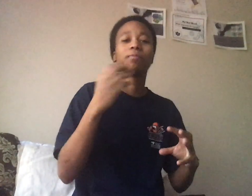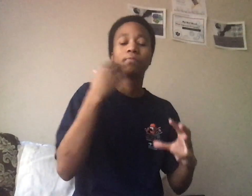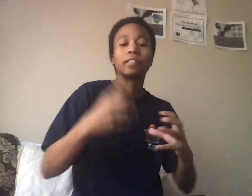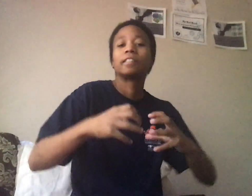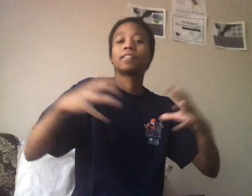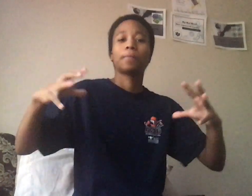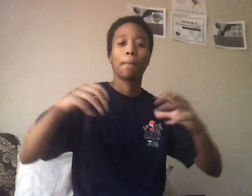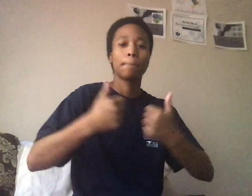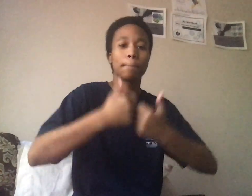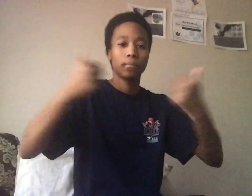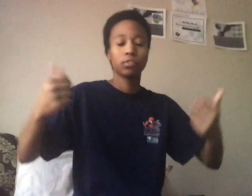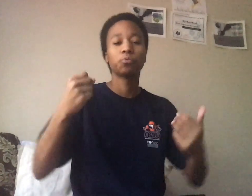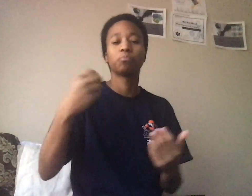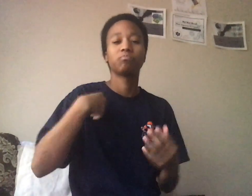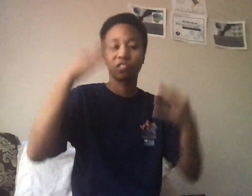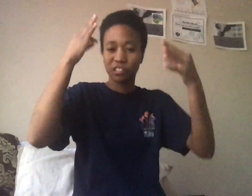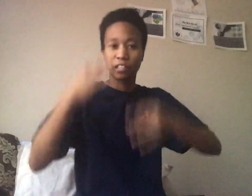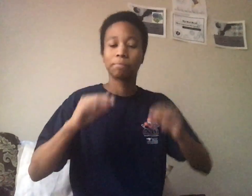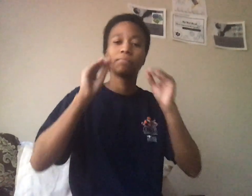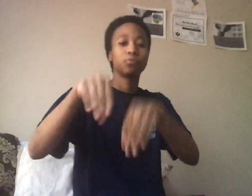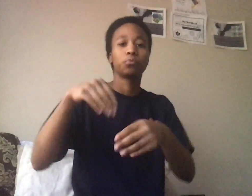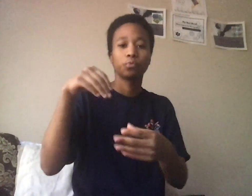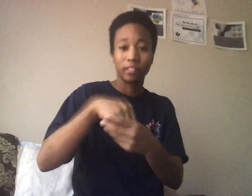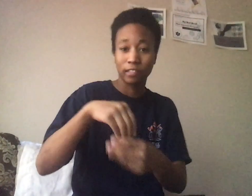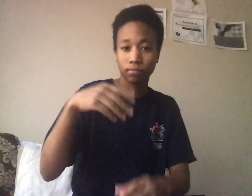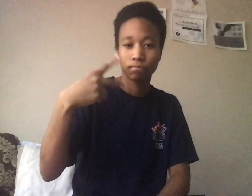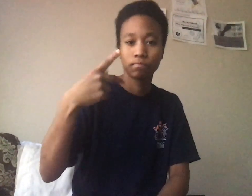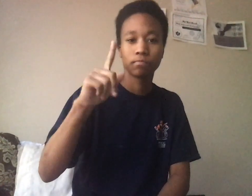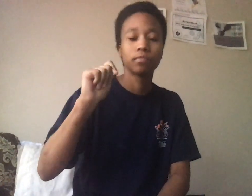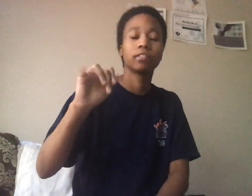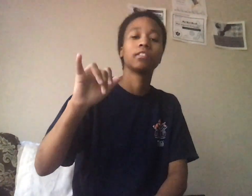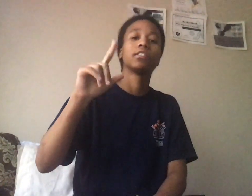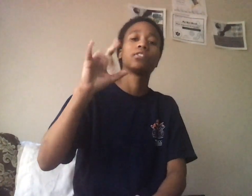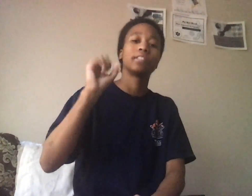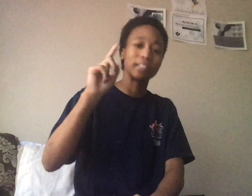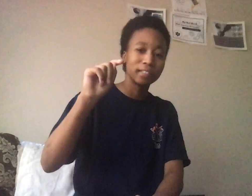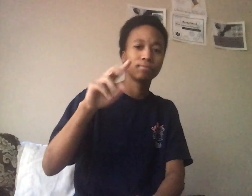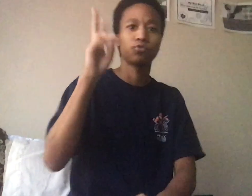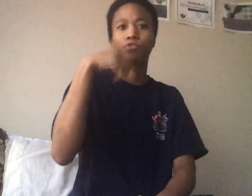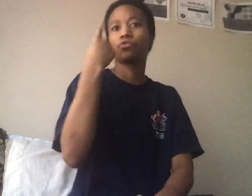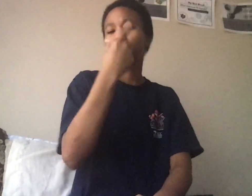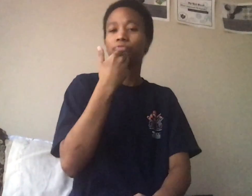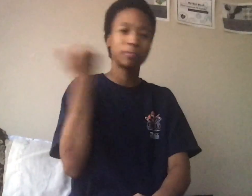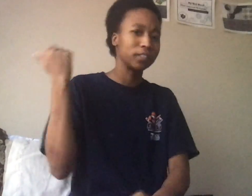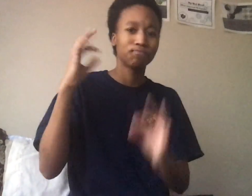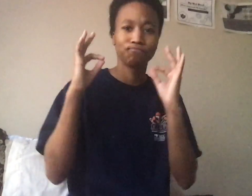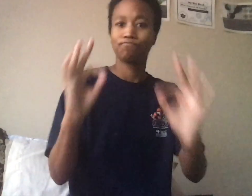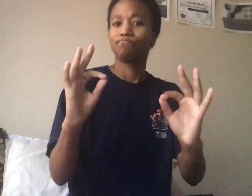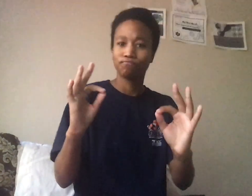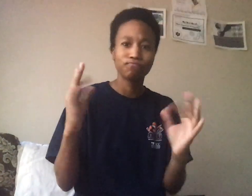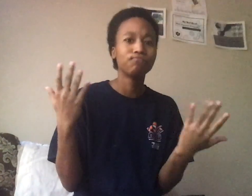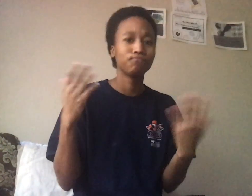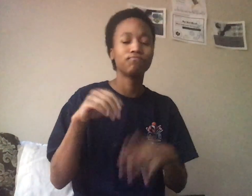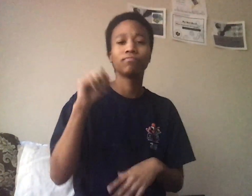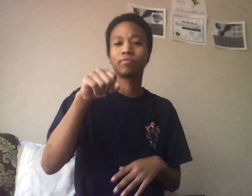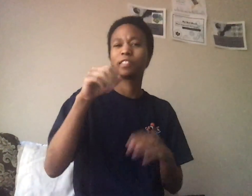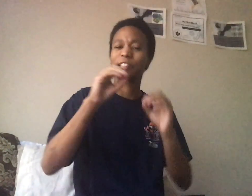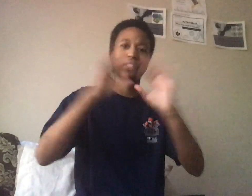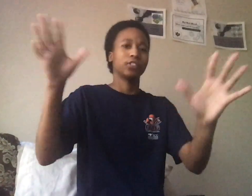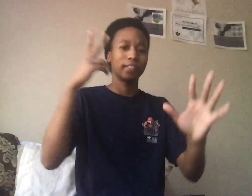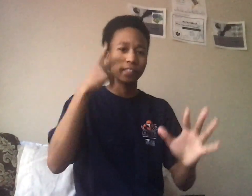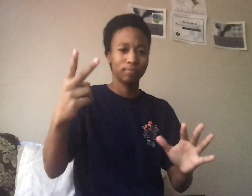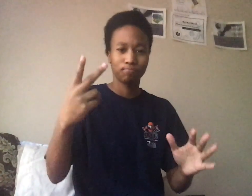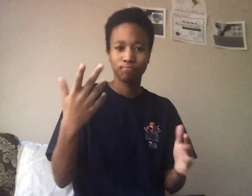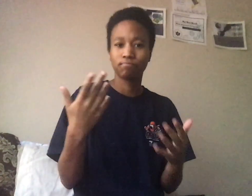so I decided to put in playlist look better can see clearly.